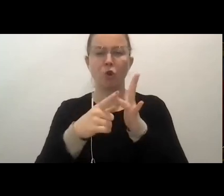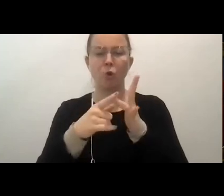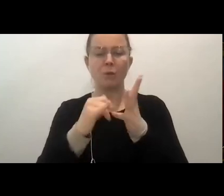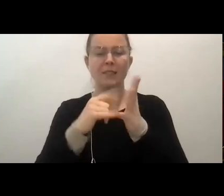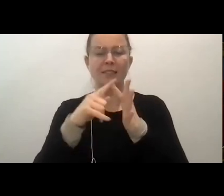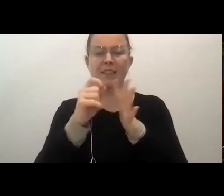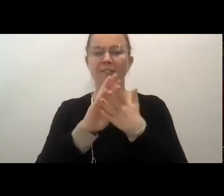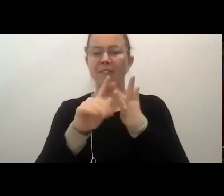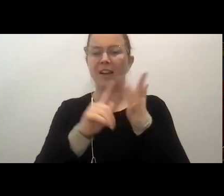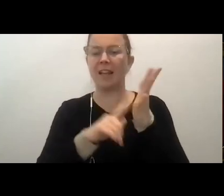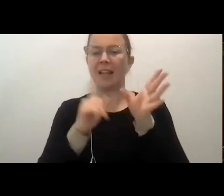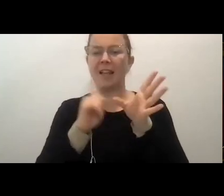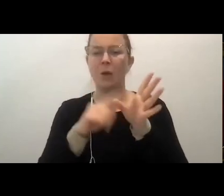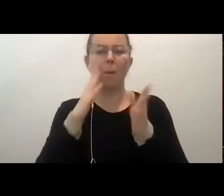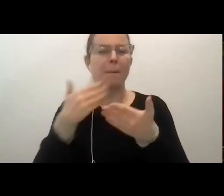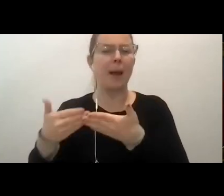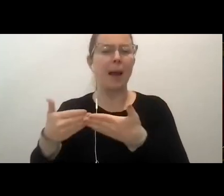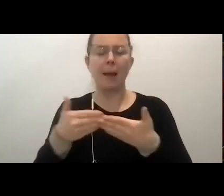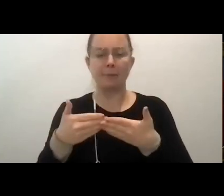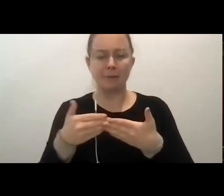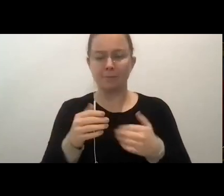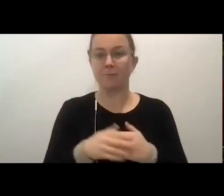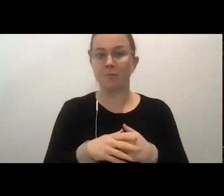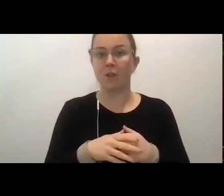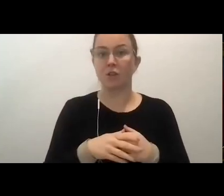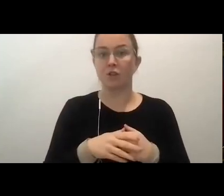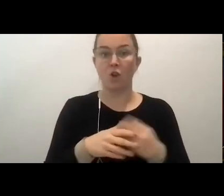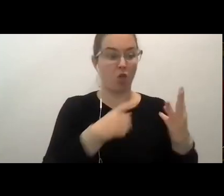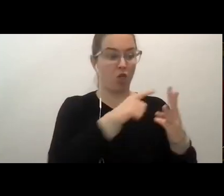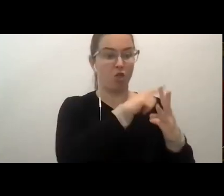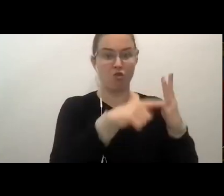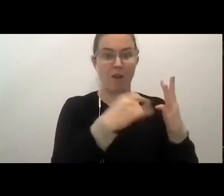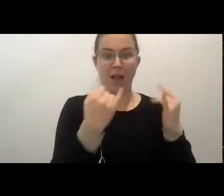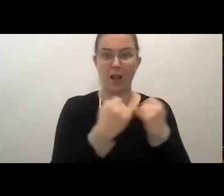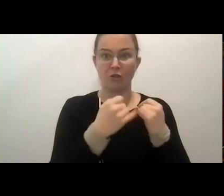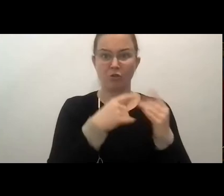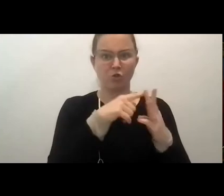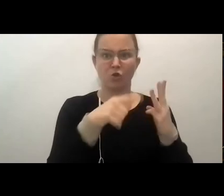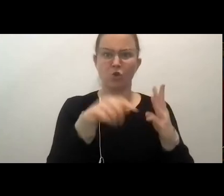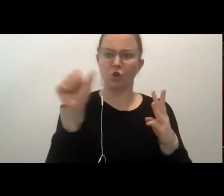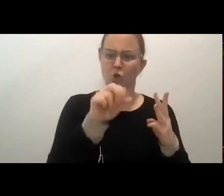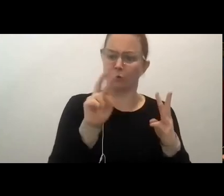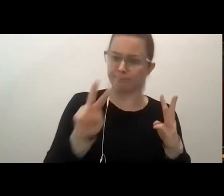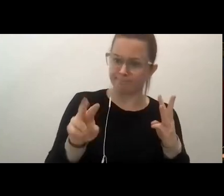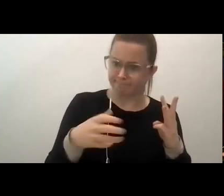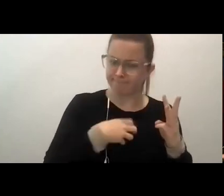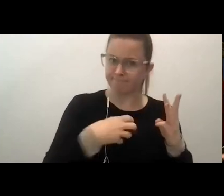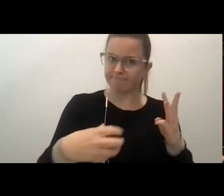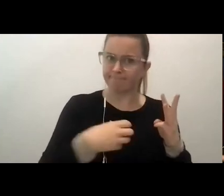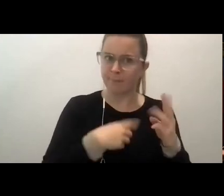So three uncles with hearing aids should have seemed like a warning sign, right?